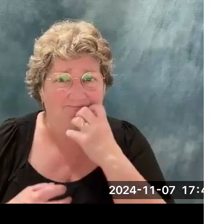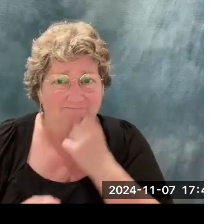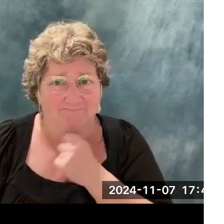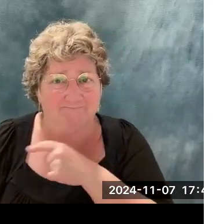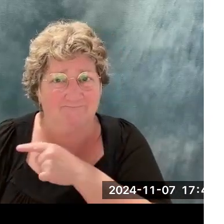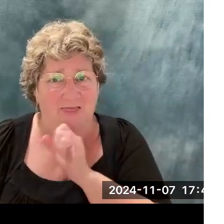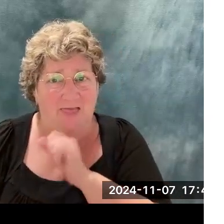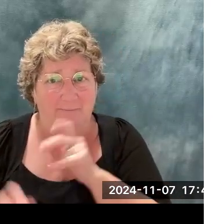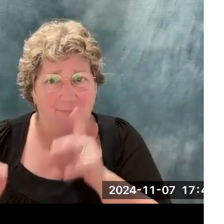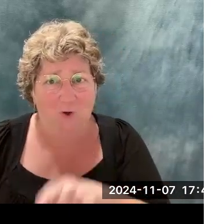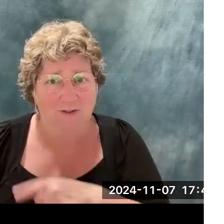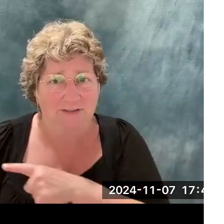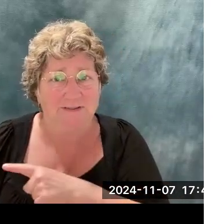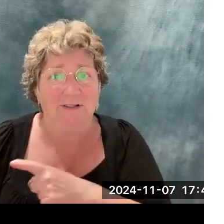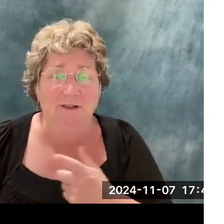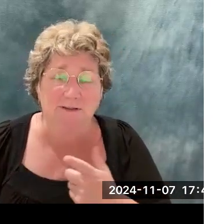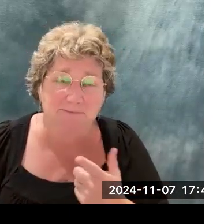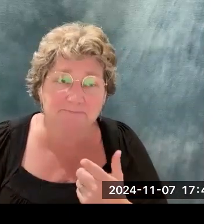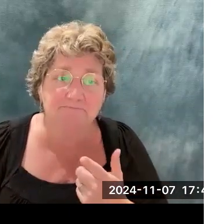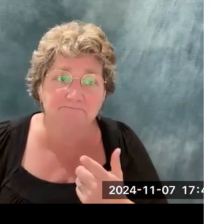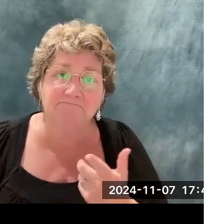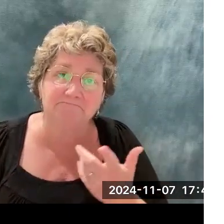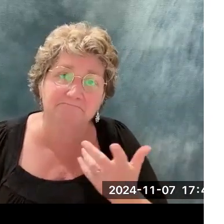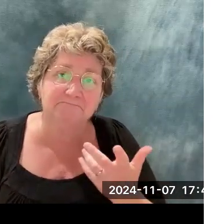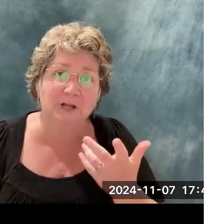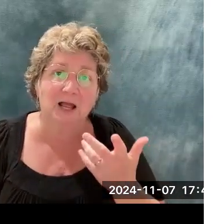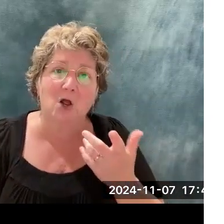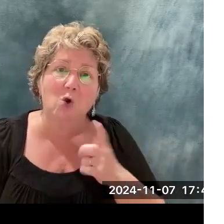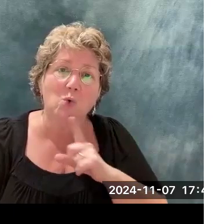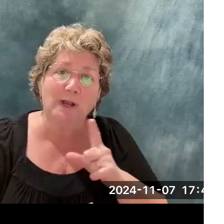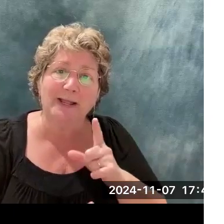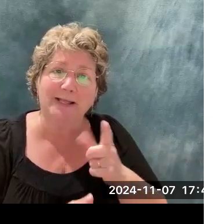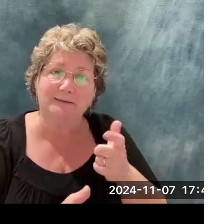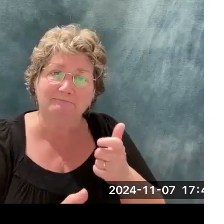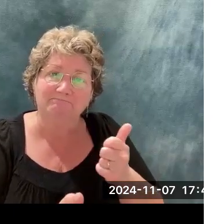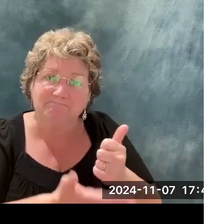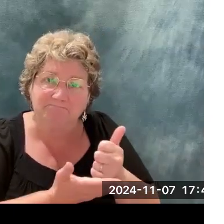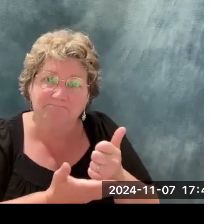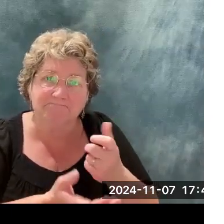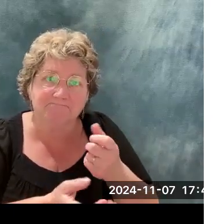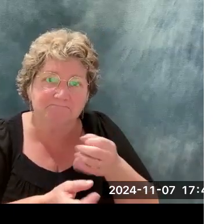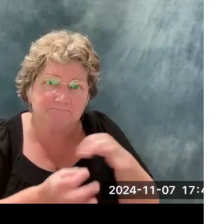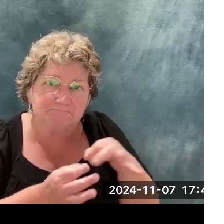working with and they're receiving sort of consultation and telephonic support.